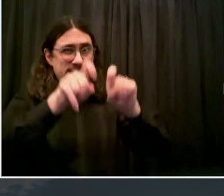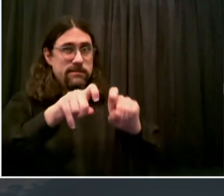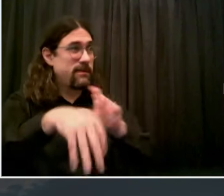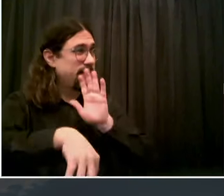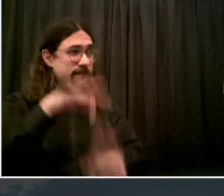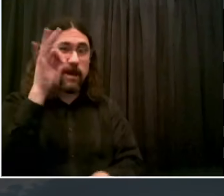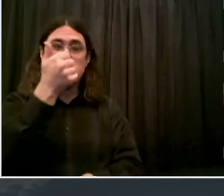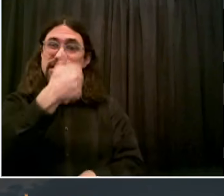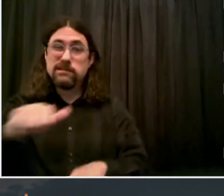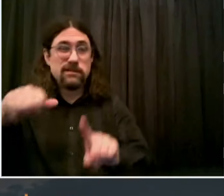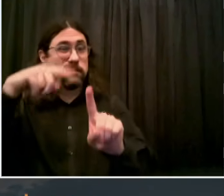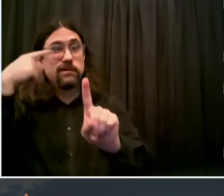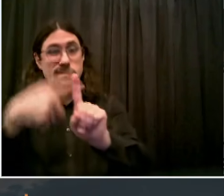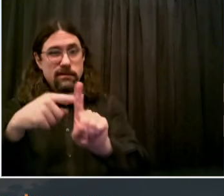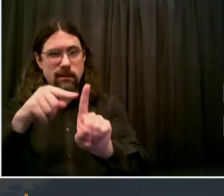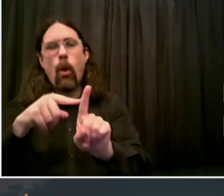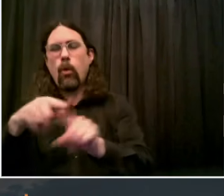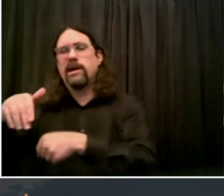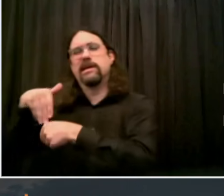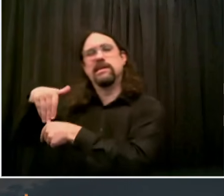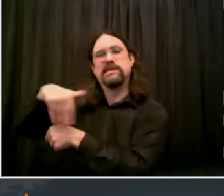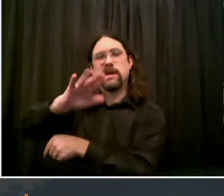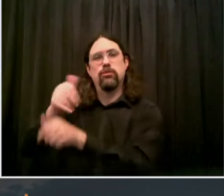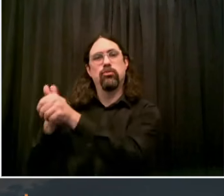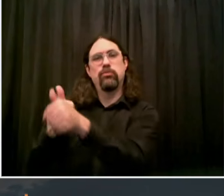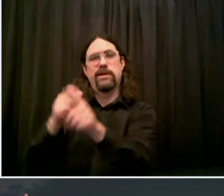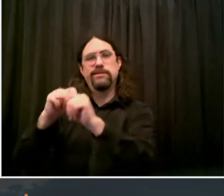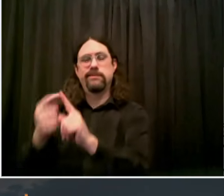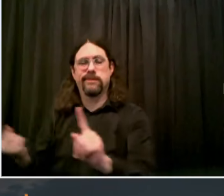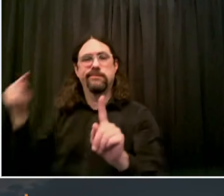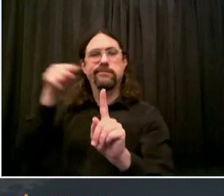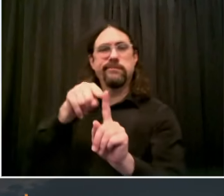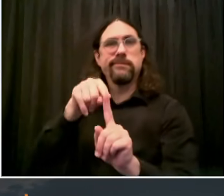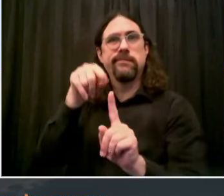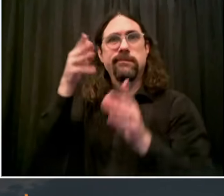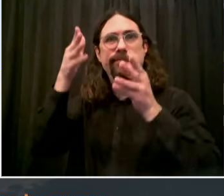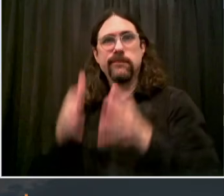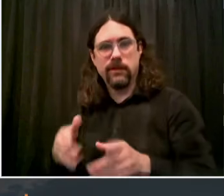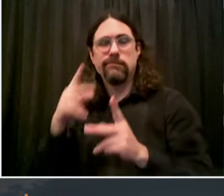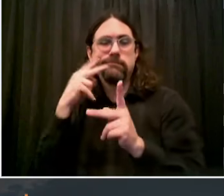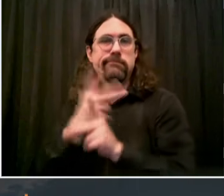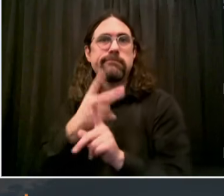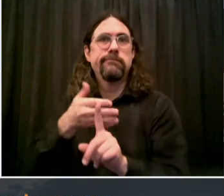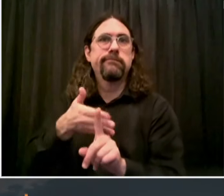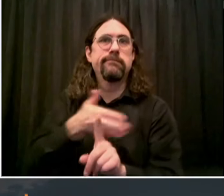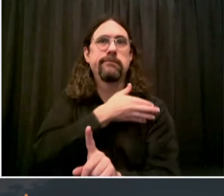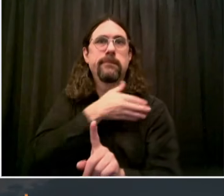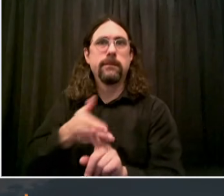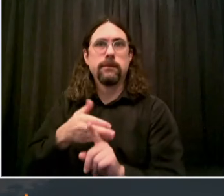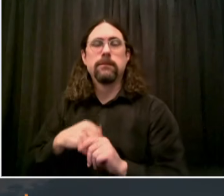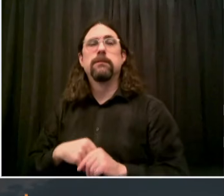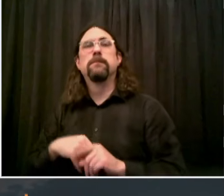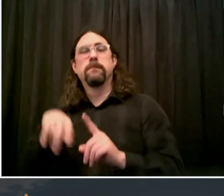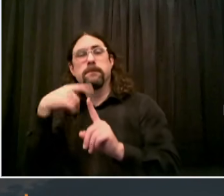FIND PEOPLE WHO NEED TO BE KEPT SEPARATE FROM THEIR FAMILIES. WE USE THE WORD ISOLATION. IT'S NOT A